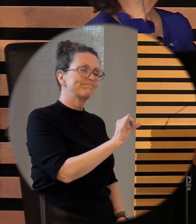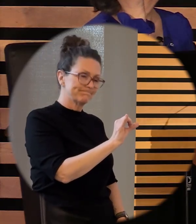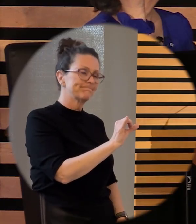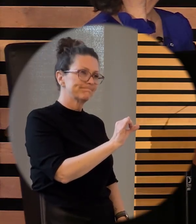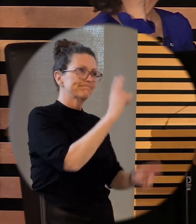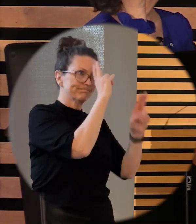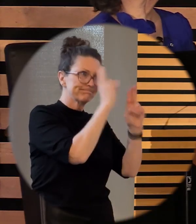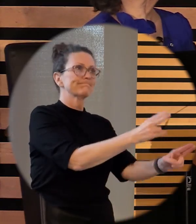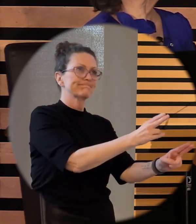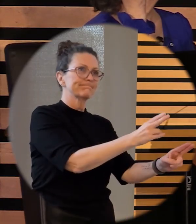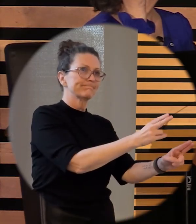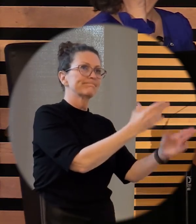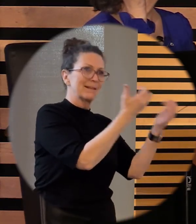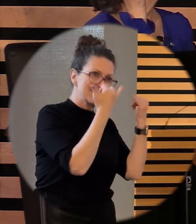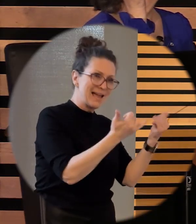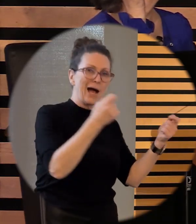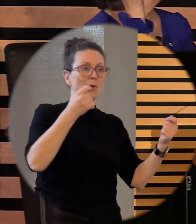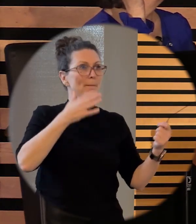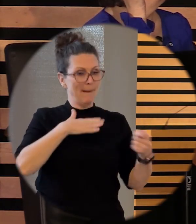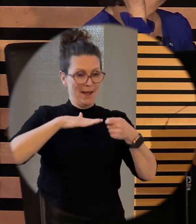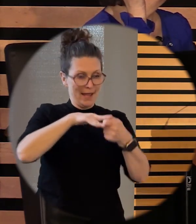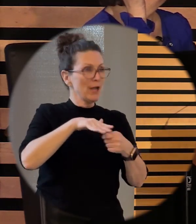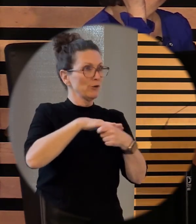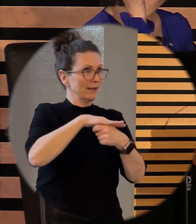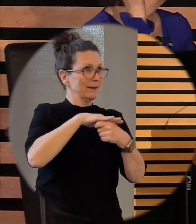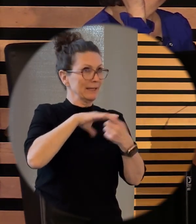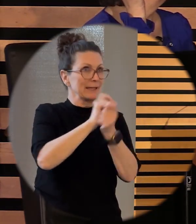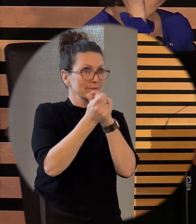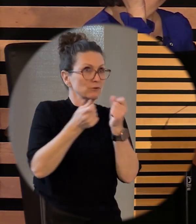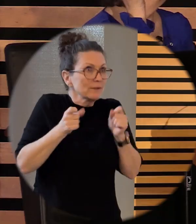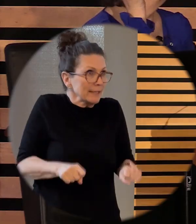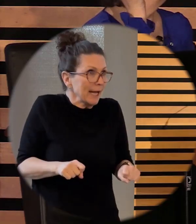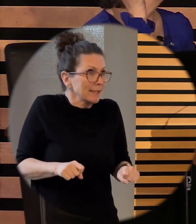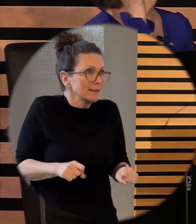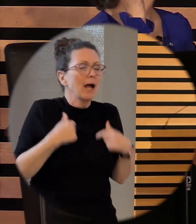in individual interaction, but said in my sphere of influence, how can I ensure that I'm creating